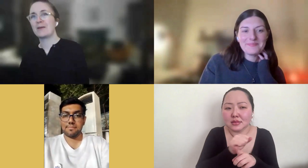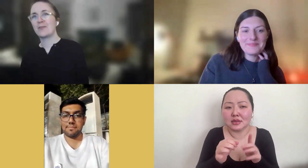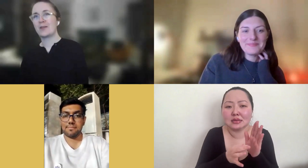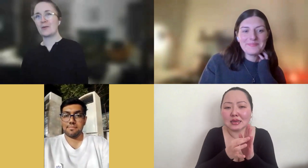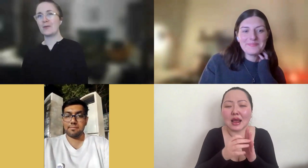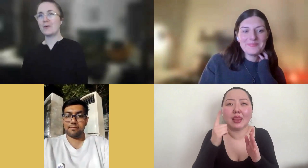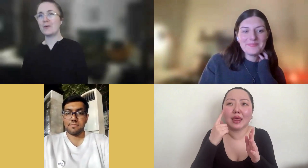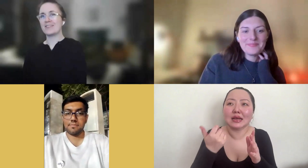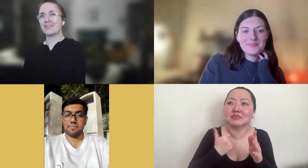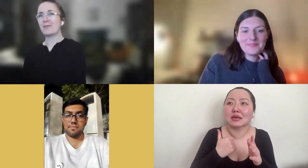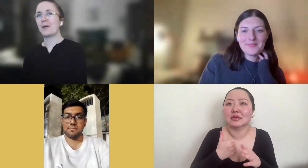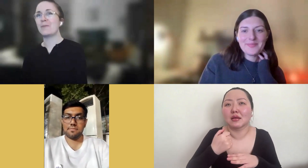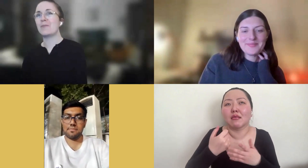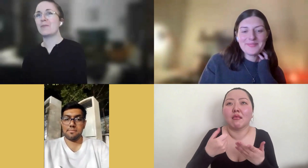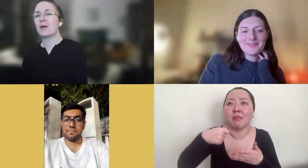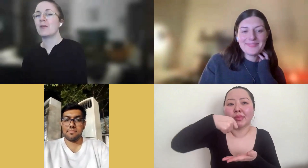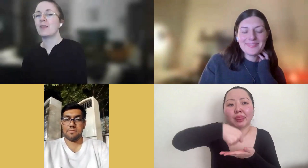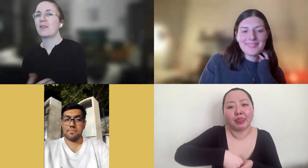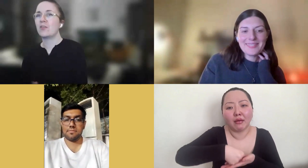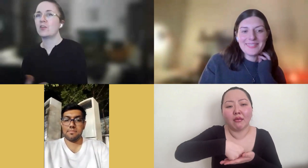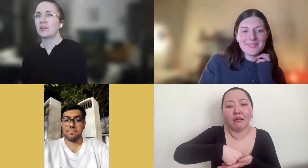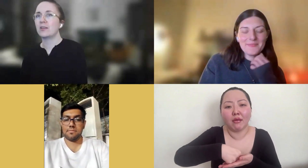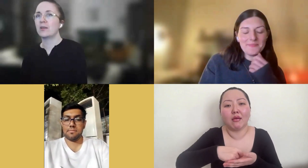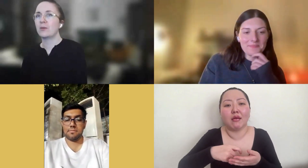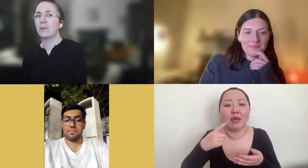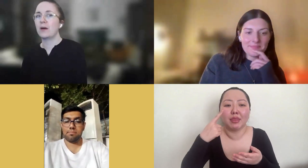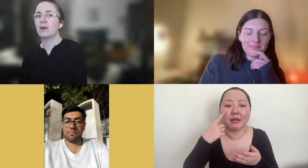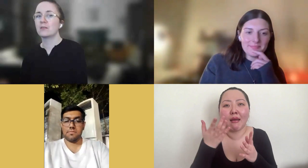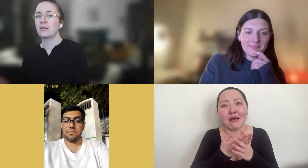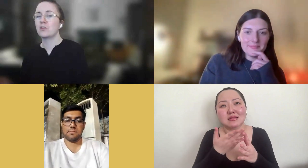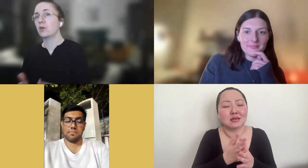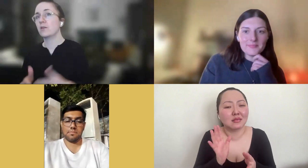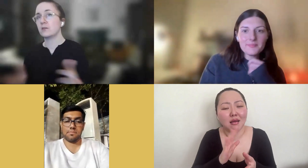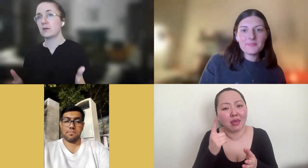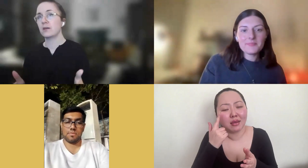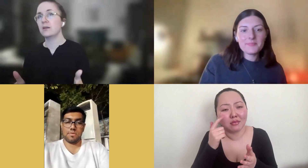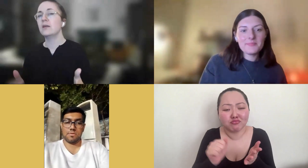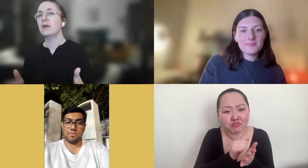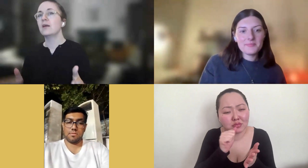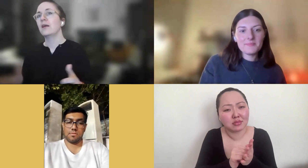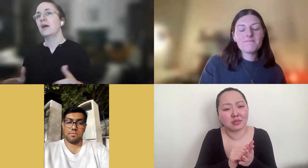being cynical sometimes. That is the interesting thing about it, about us centring on the design